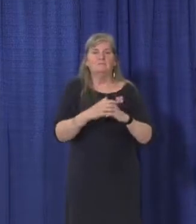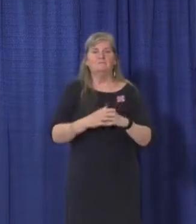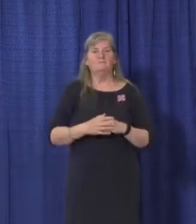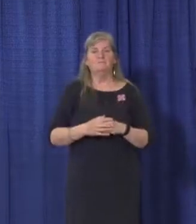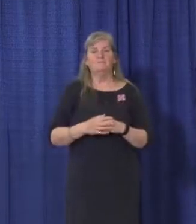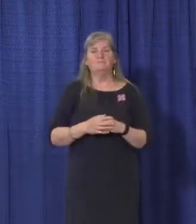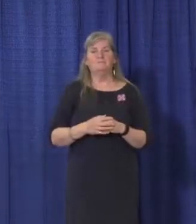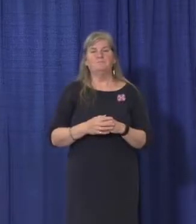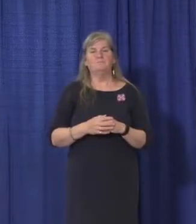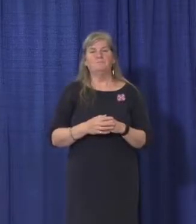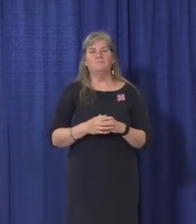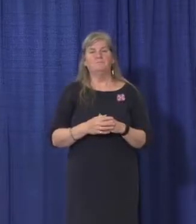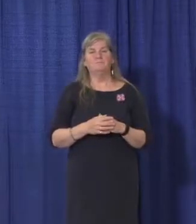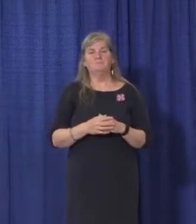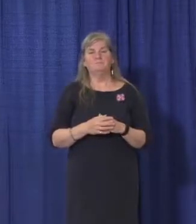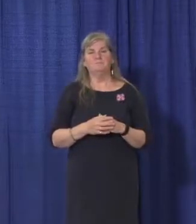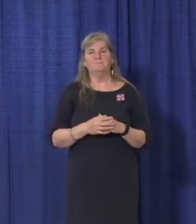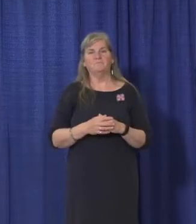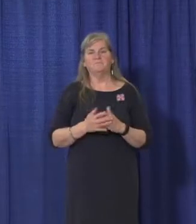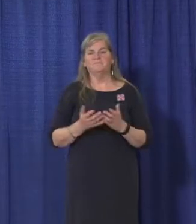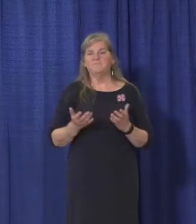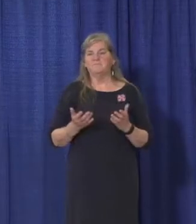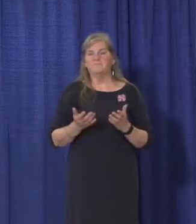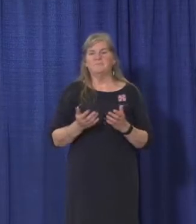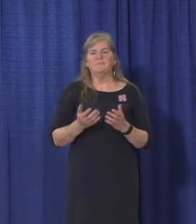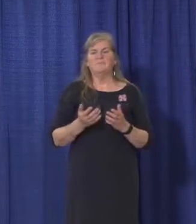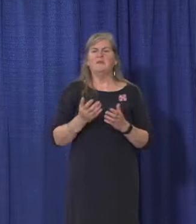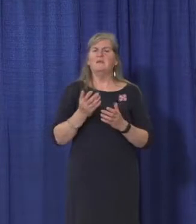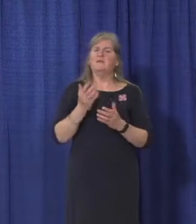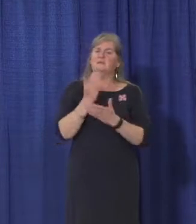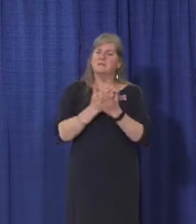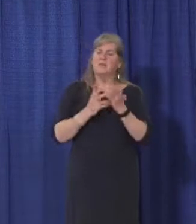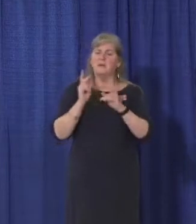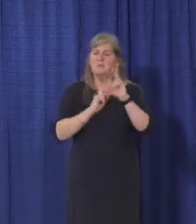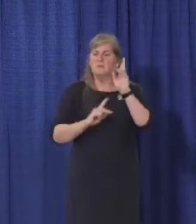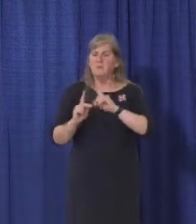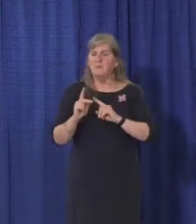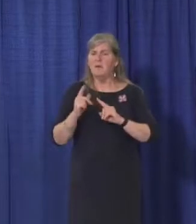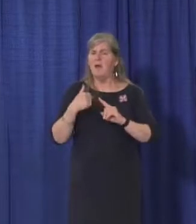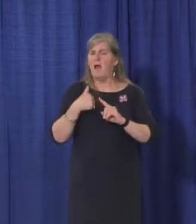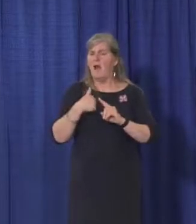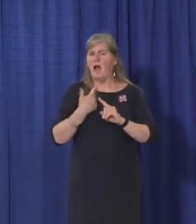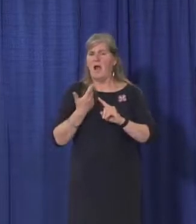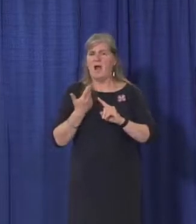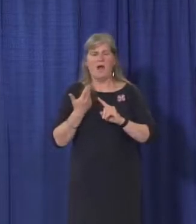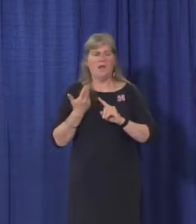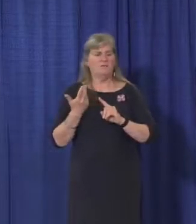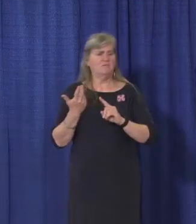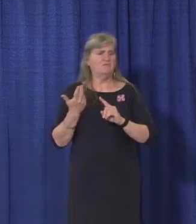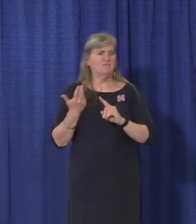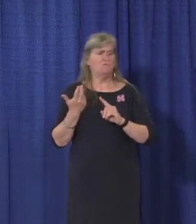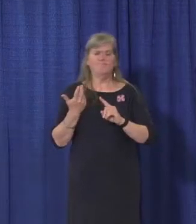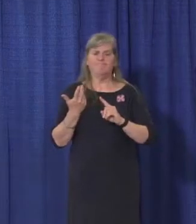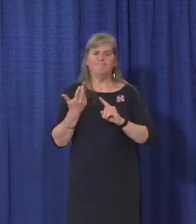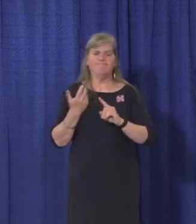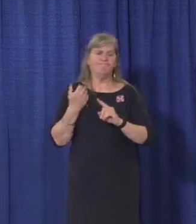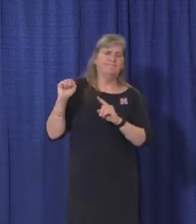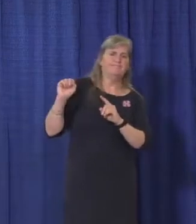people have various reasons and sometimes it's trust, sometimes